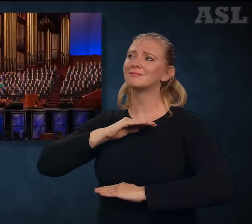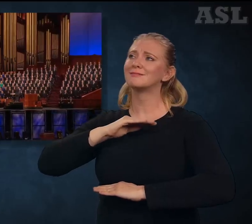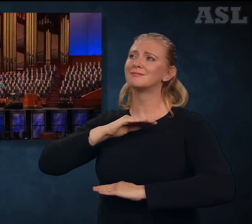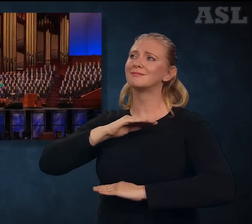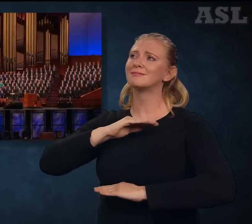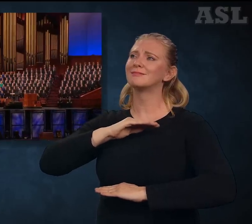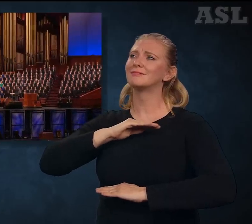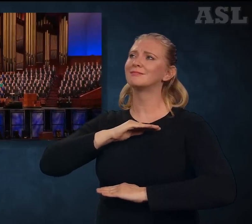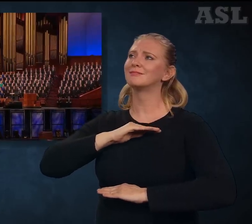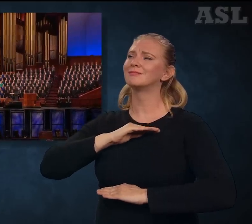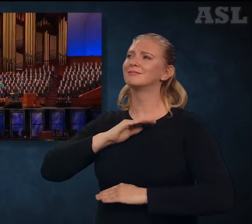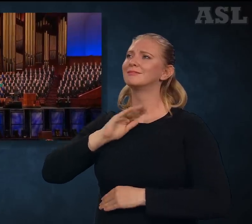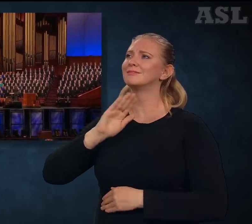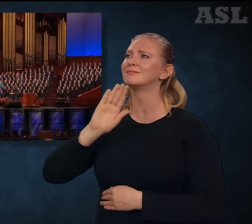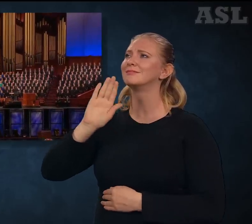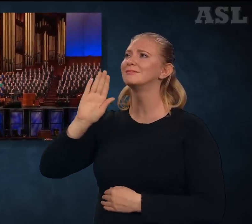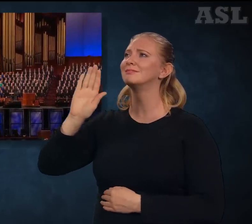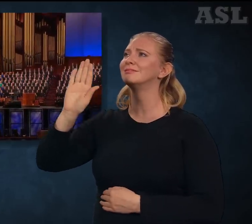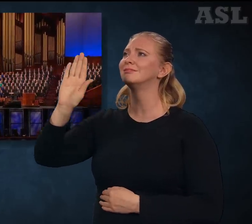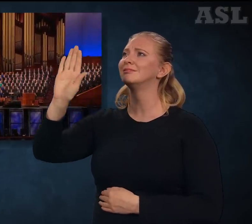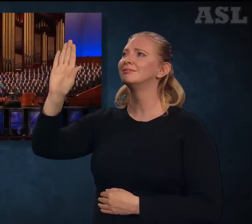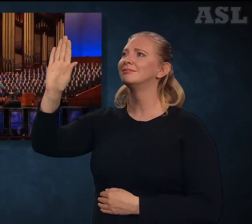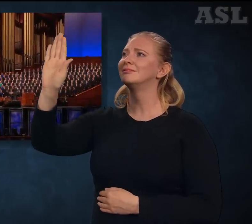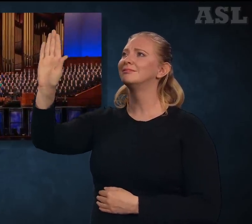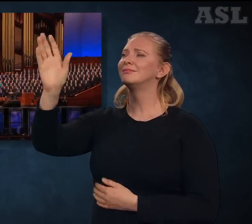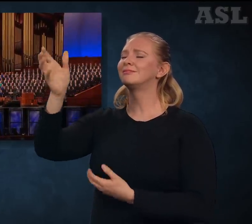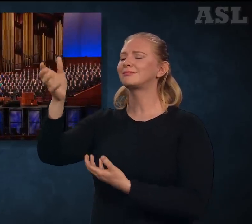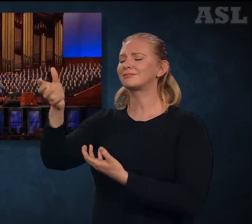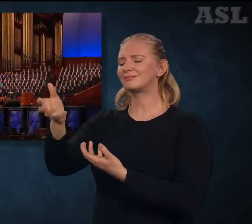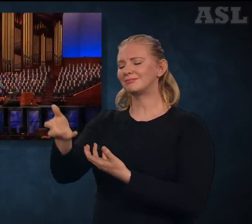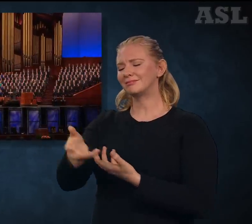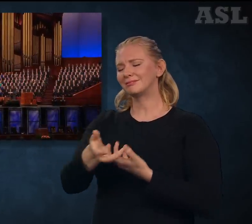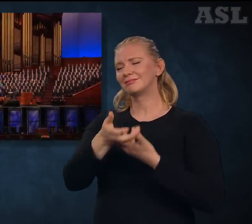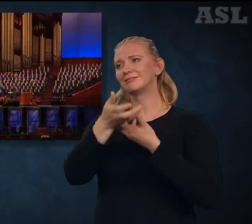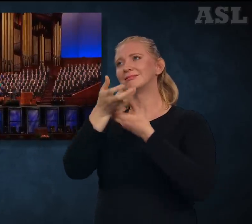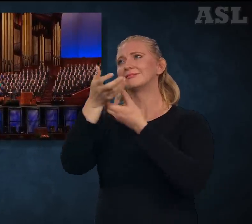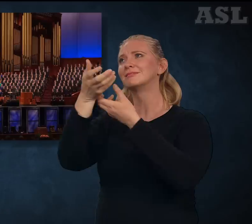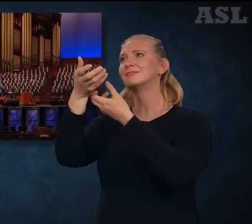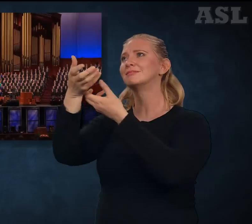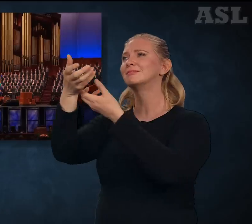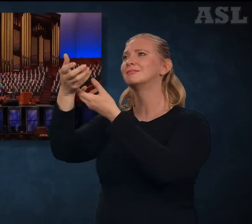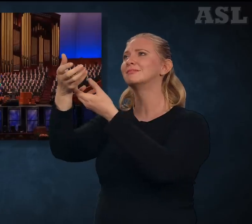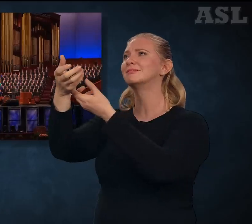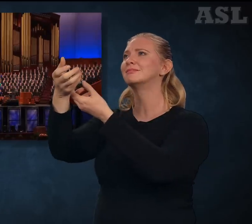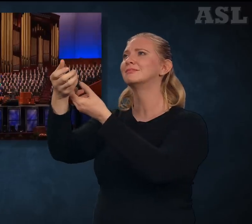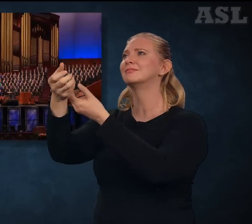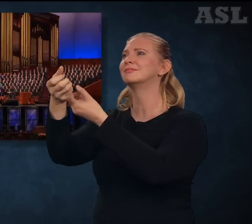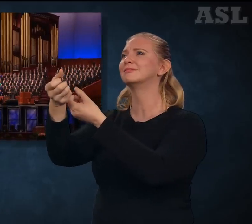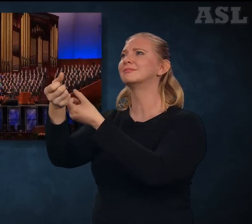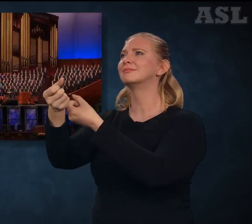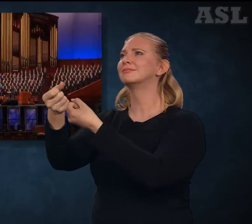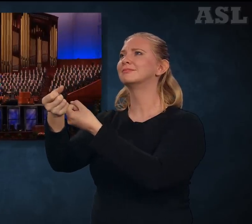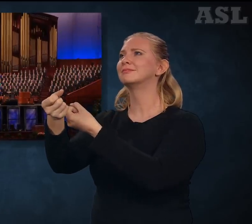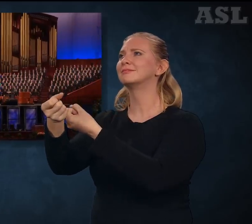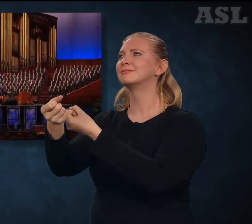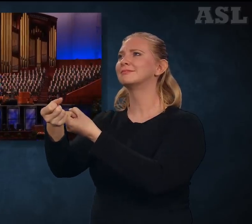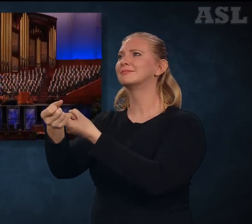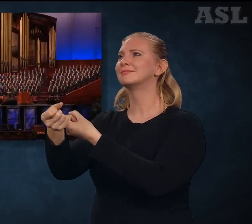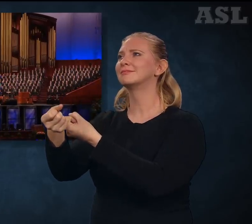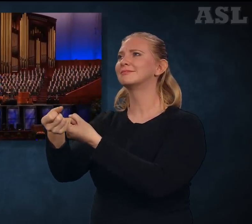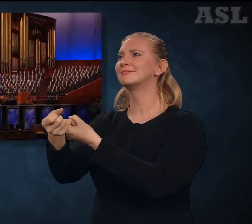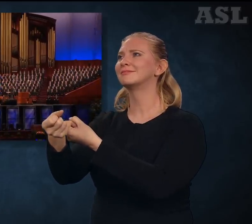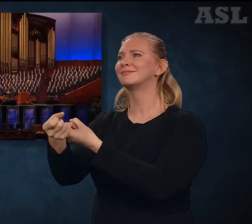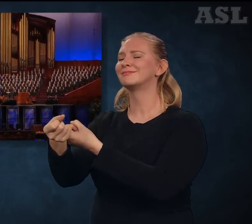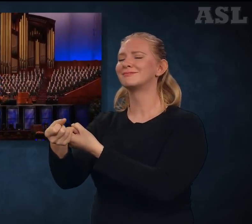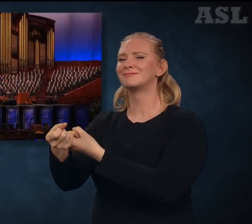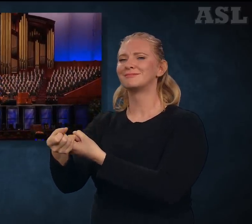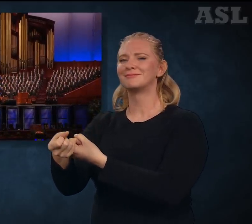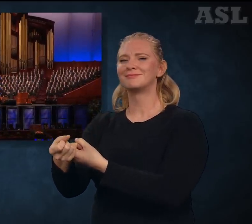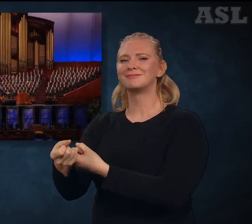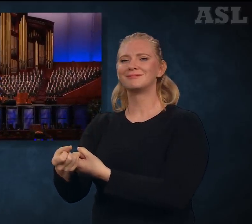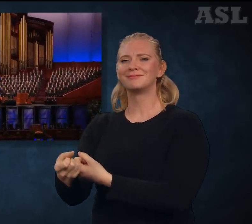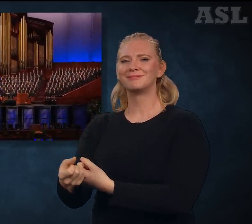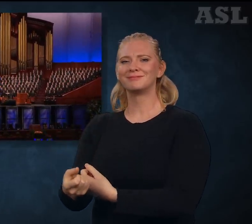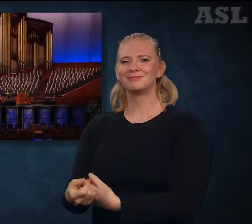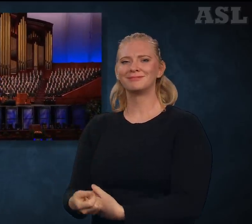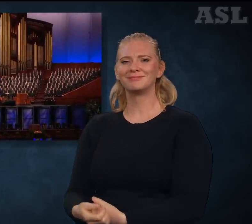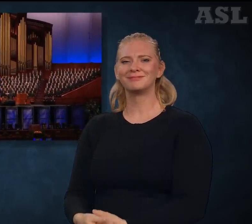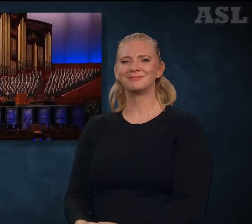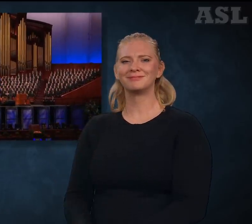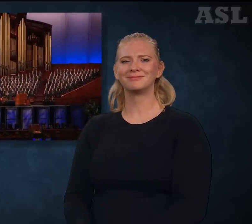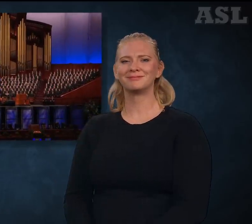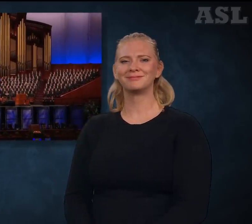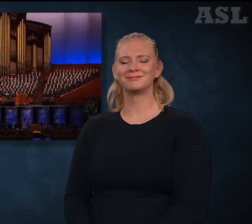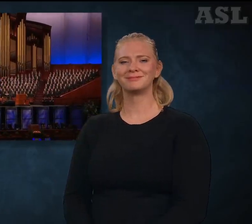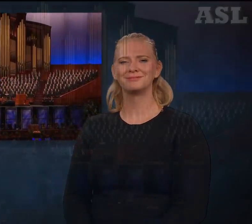"THY TRUST IN US MAY WE FULFILL."